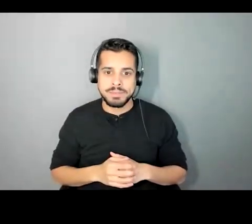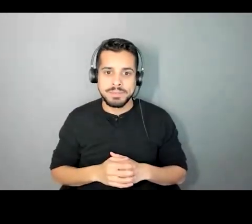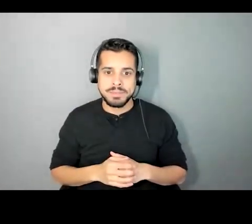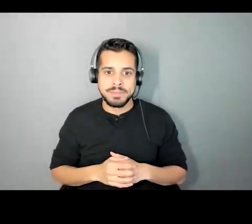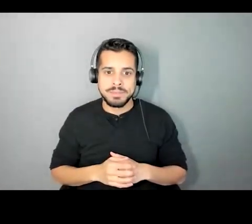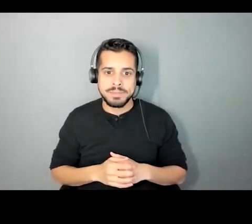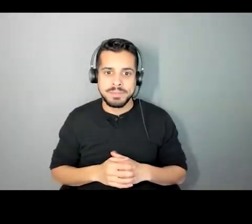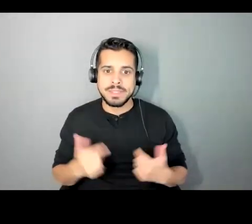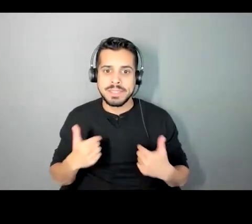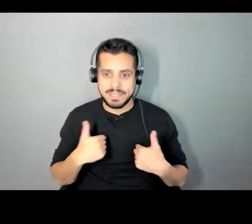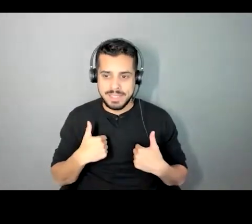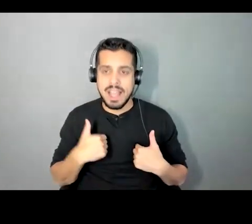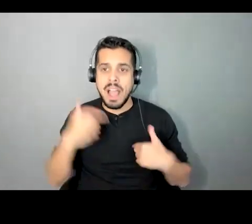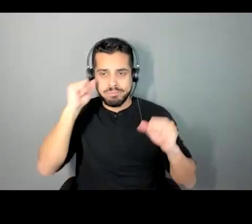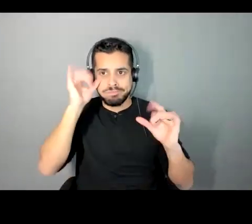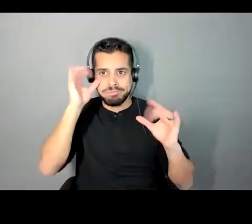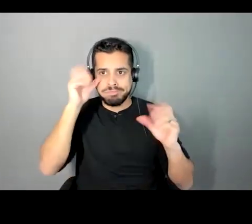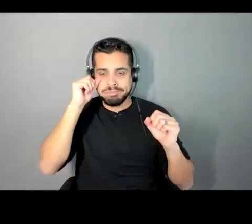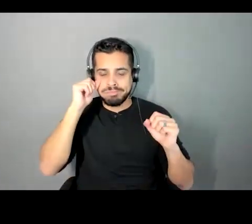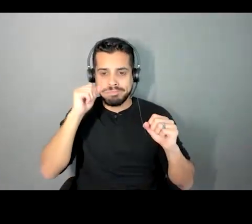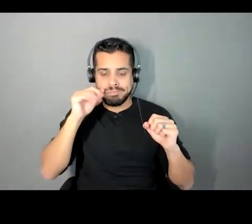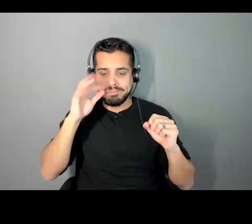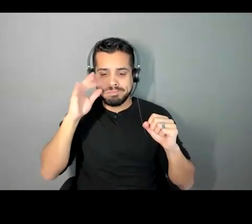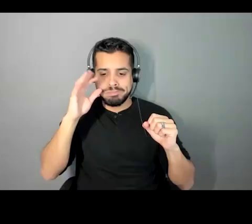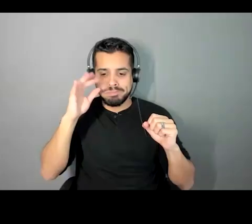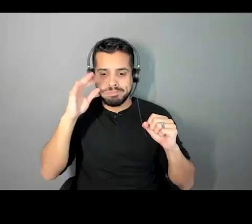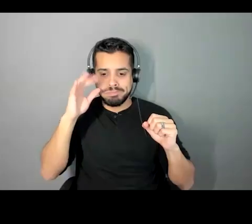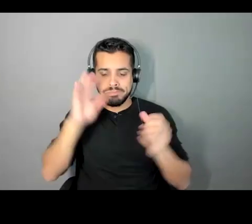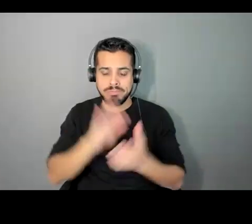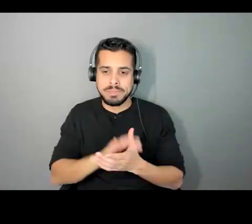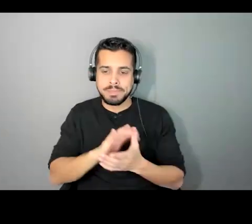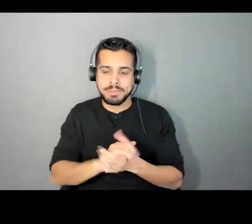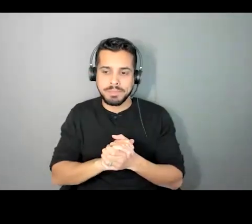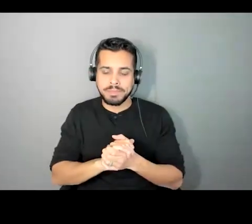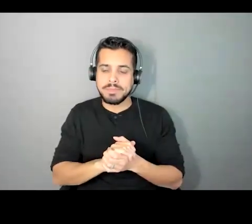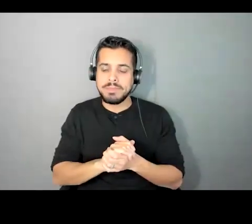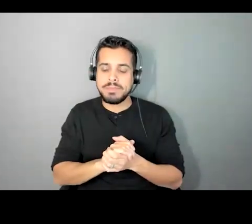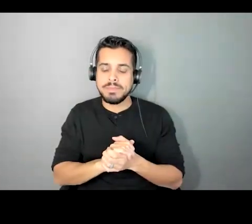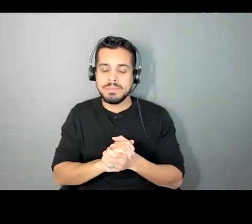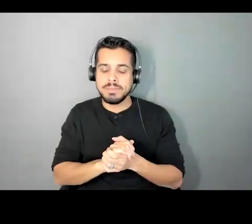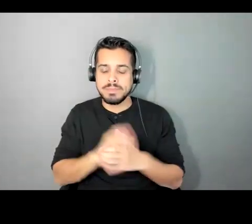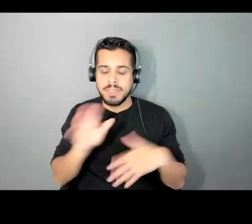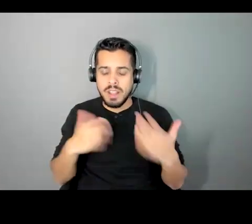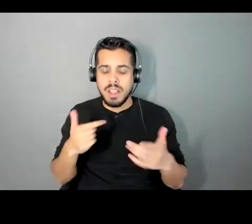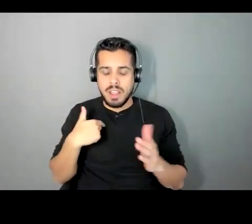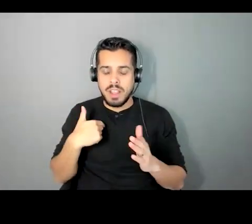I was amazed, like, when I took my-- the-- the skills I learned in corporate,